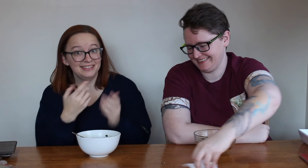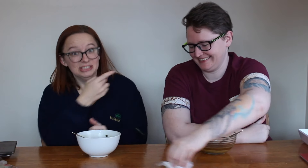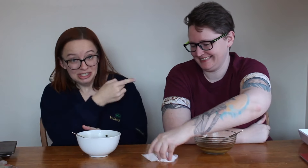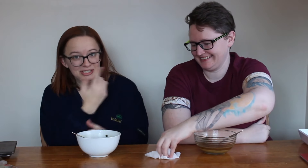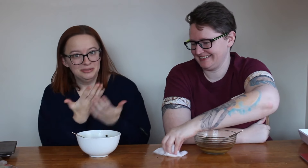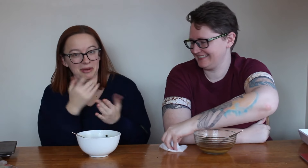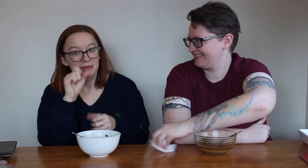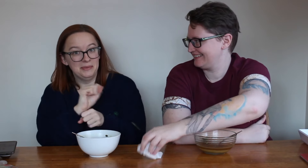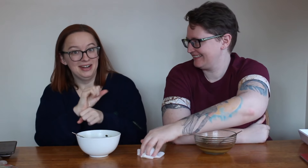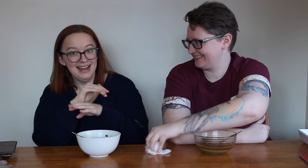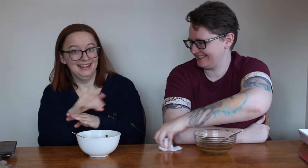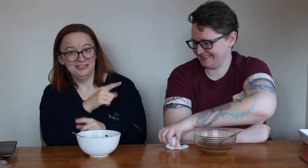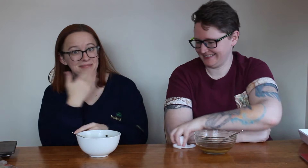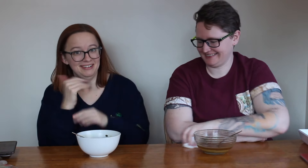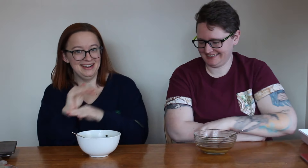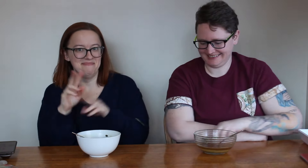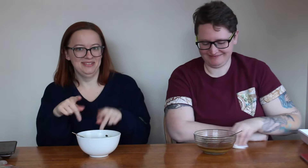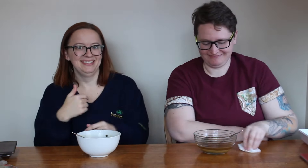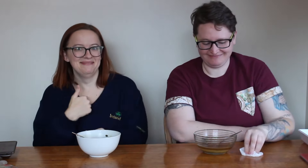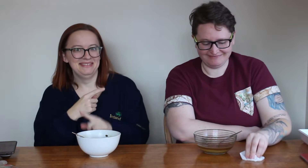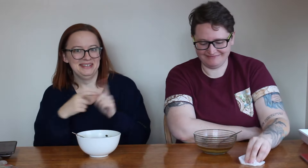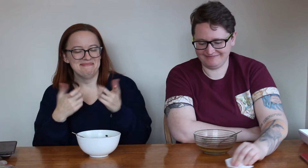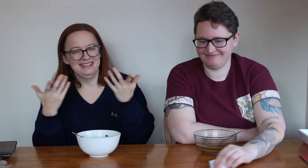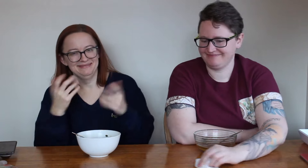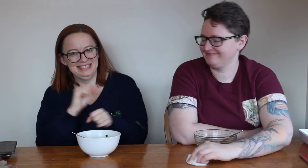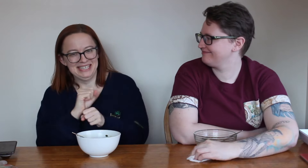Everything's totally different now. It's an interesting transition. It's hard but it's different.